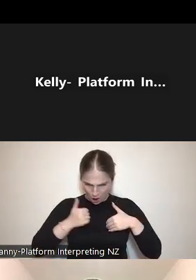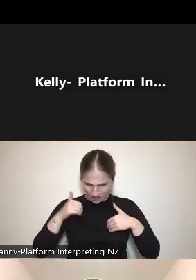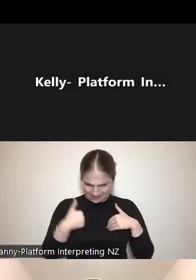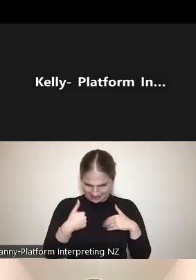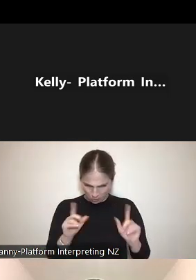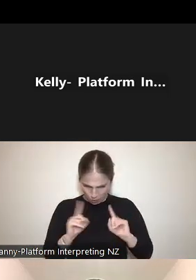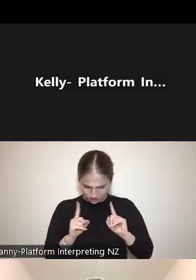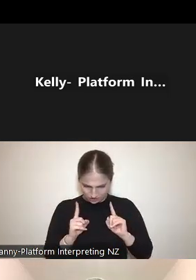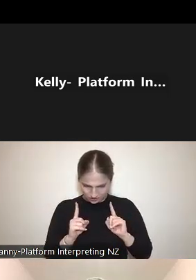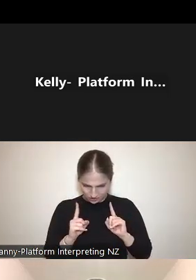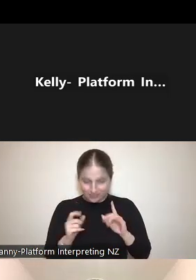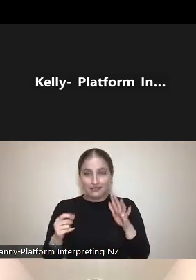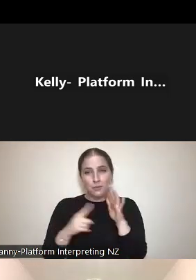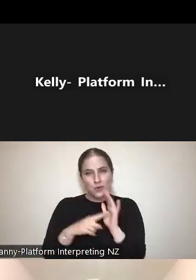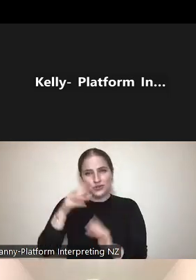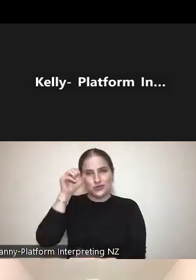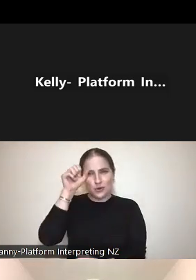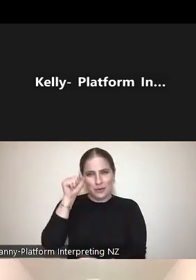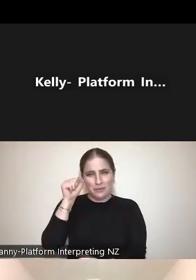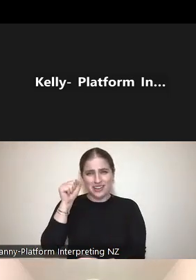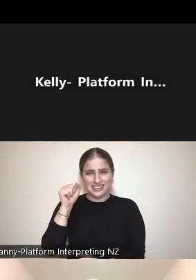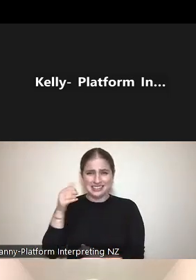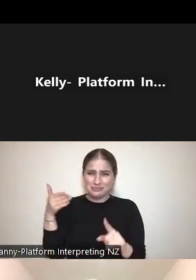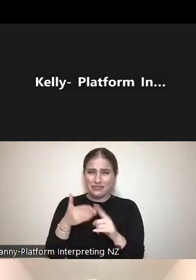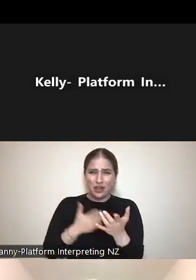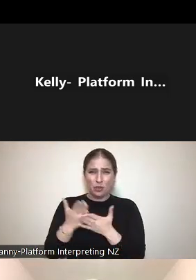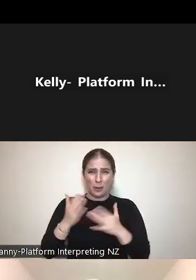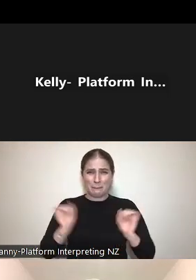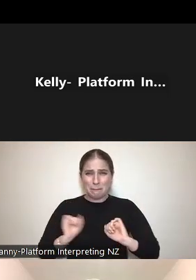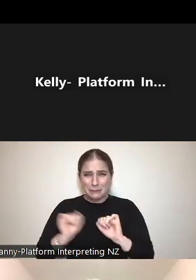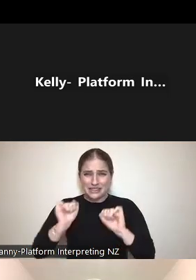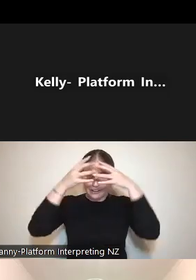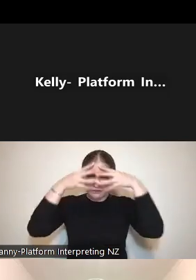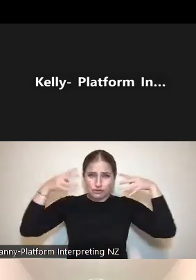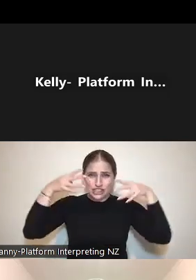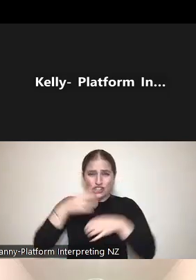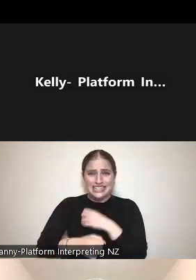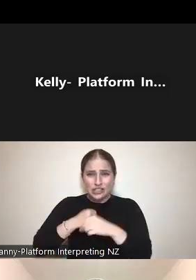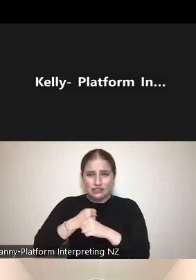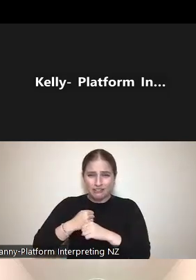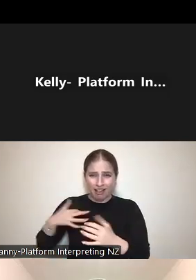busy Fringe season, it can feel like a race to keep up, and it's tempting to cut corners,